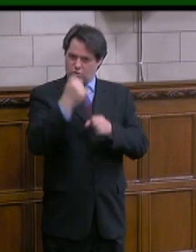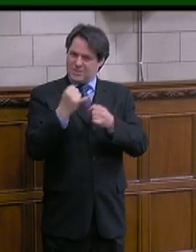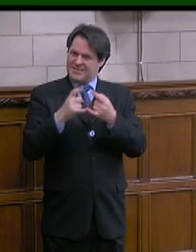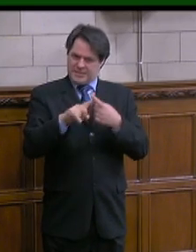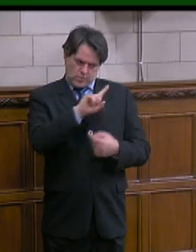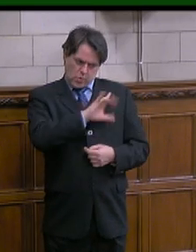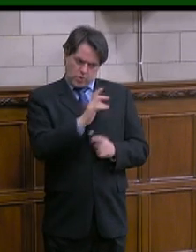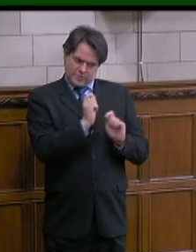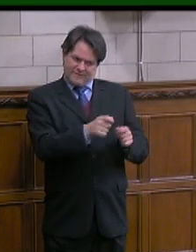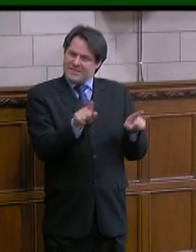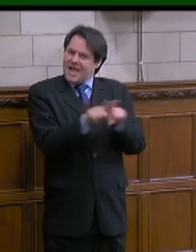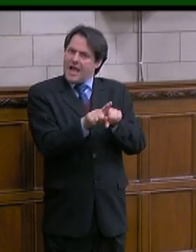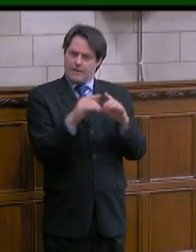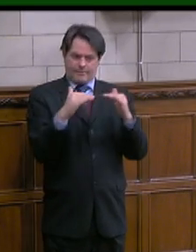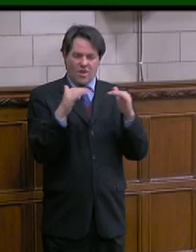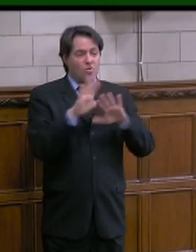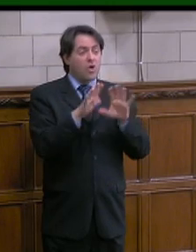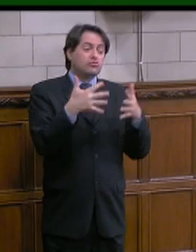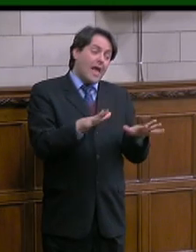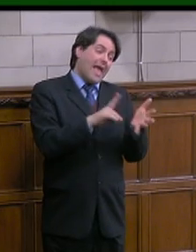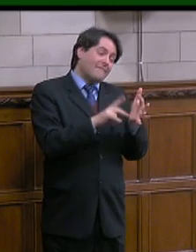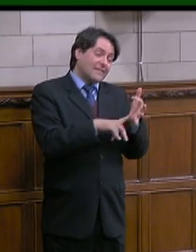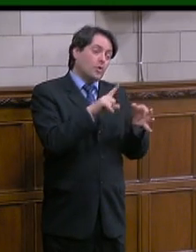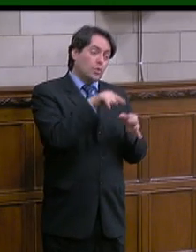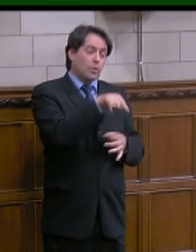fits not with the national vocational qualifications, which I have worked my way through, but with